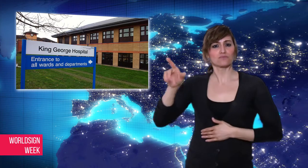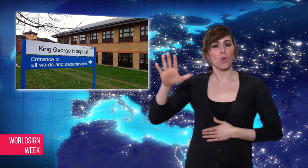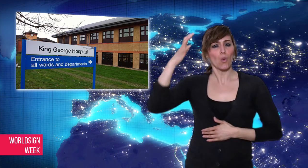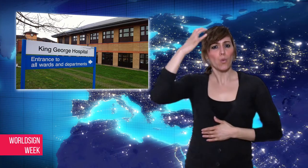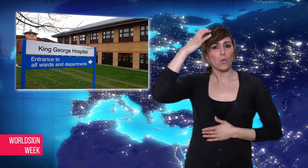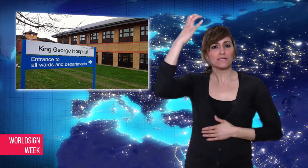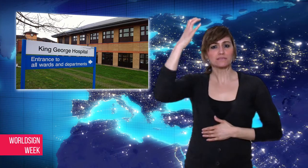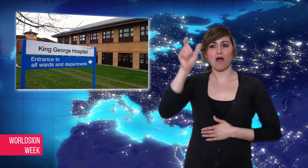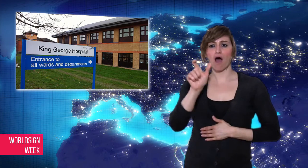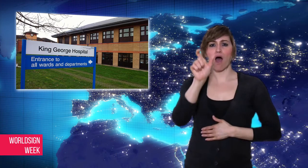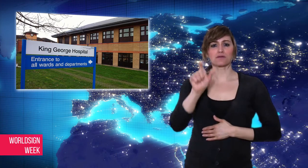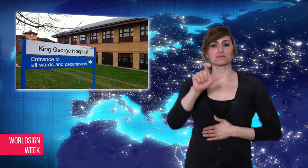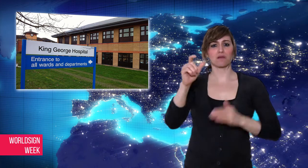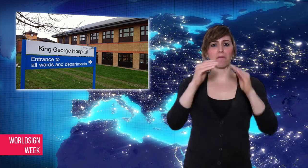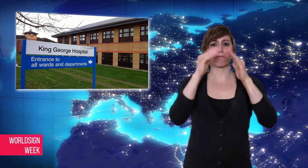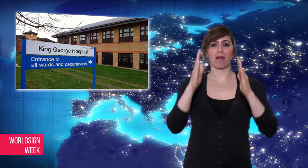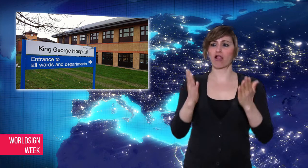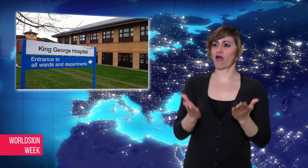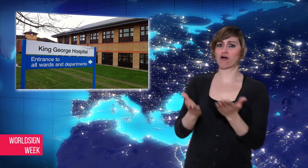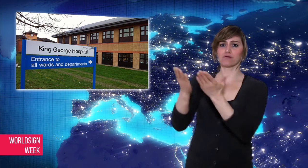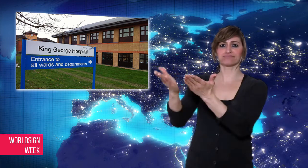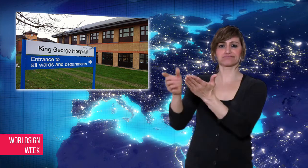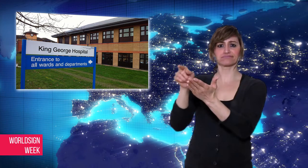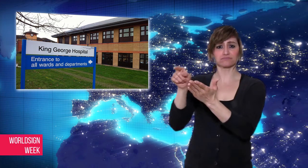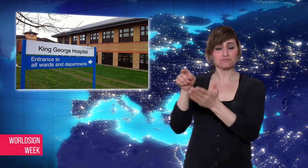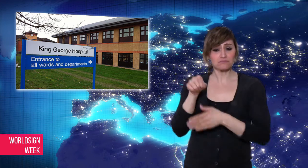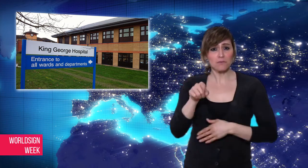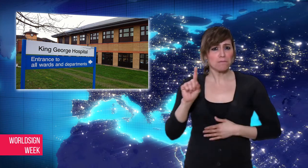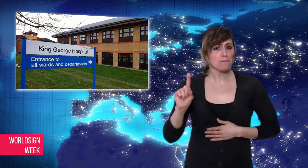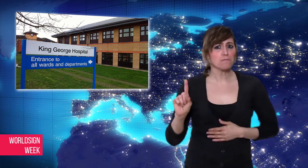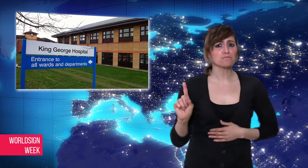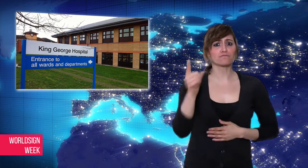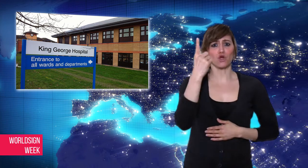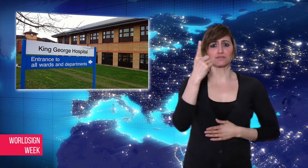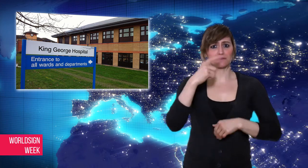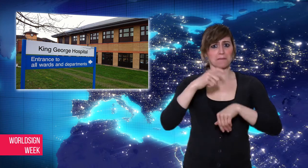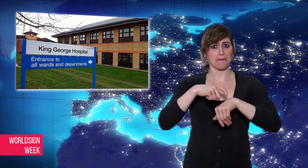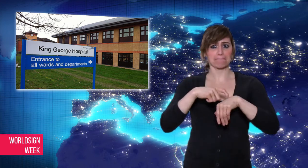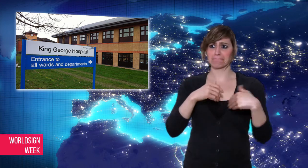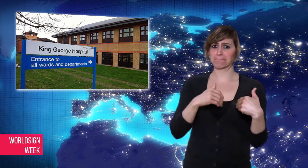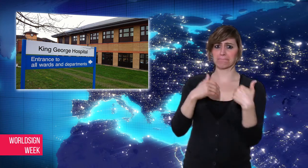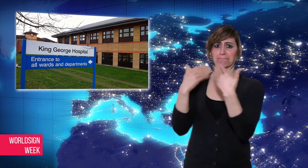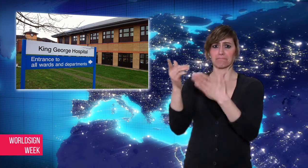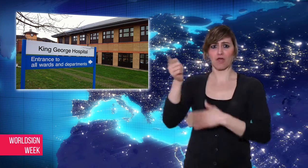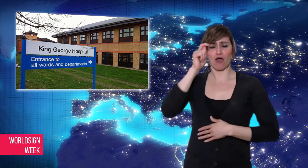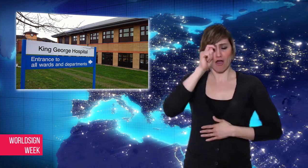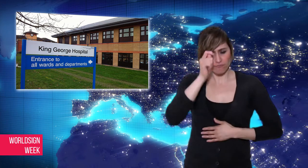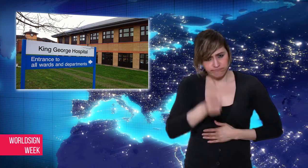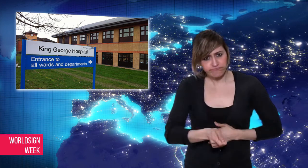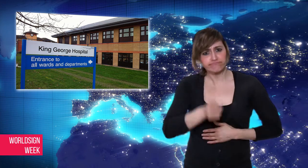access to its hospital services at both